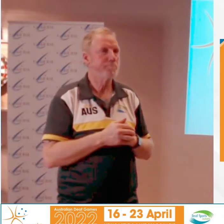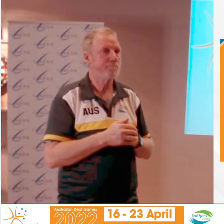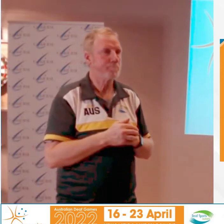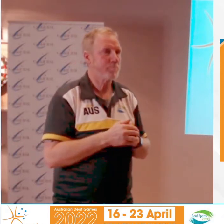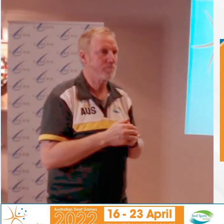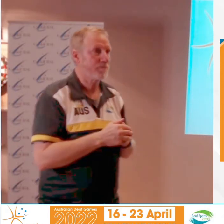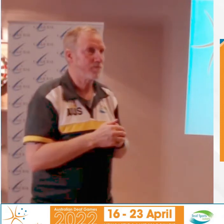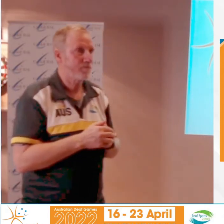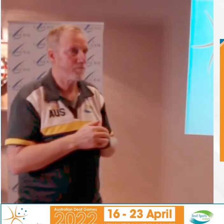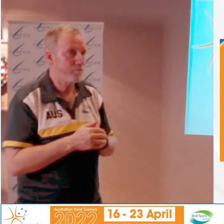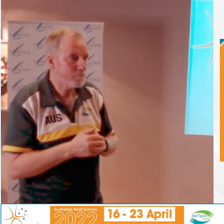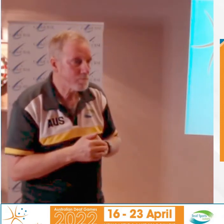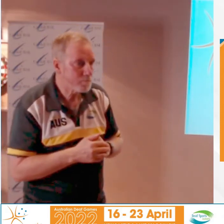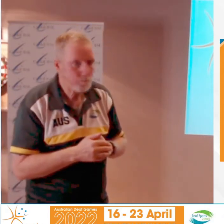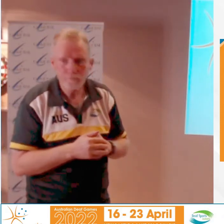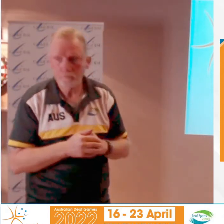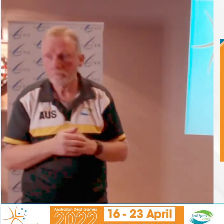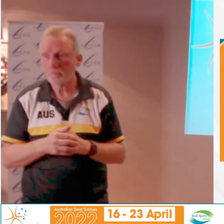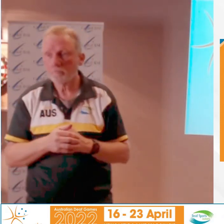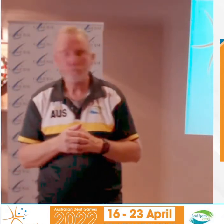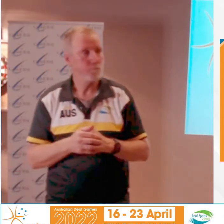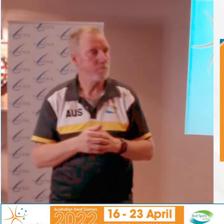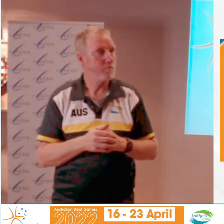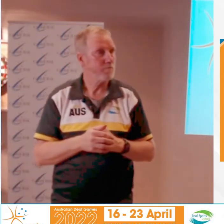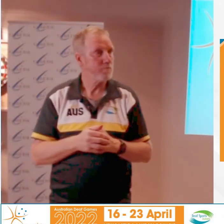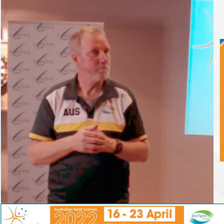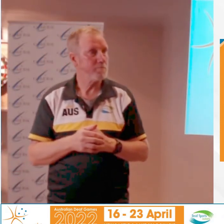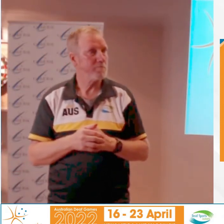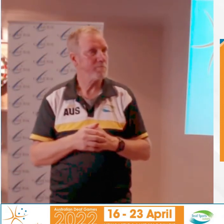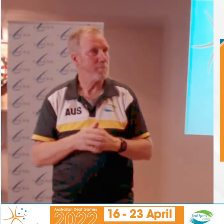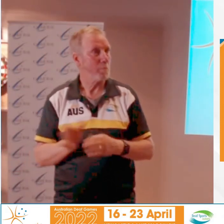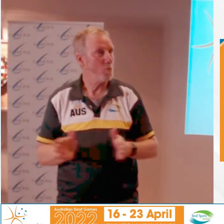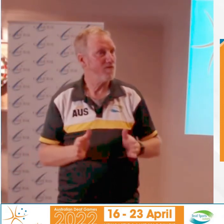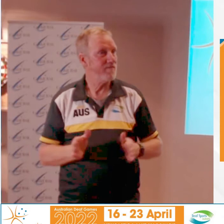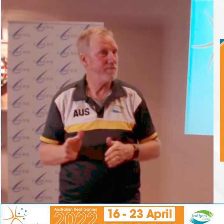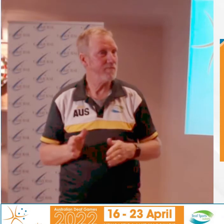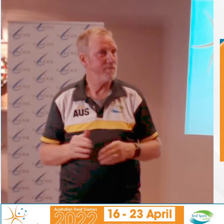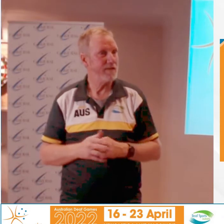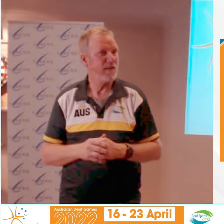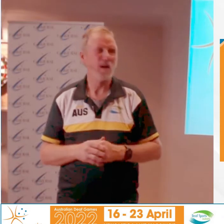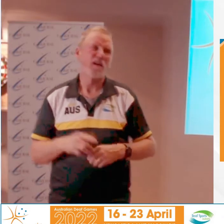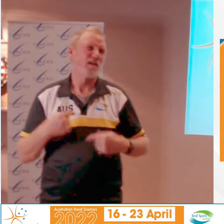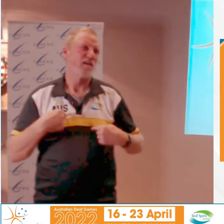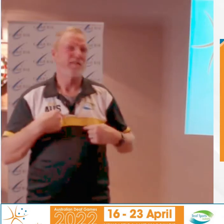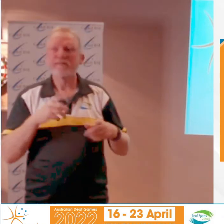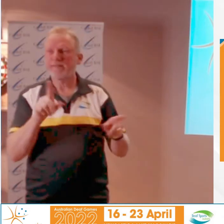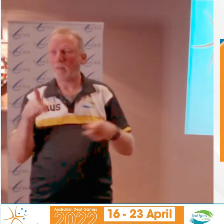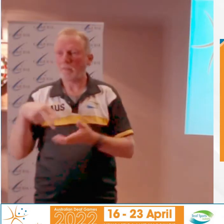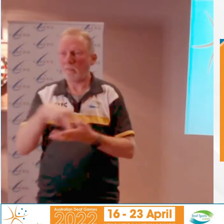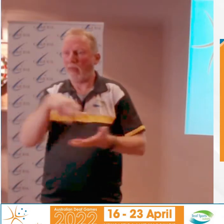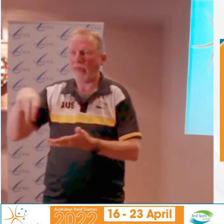the sports coordinators a chance to be able to coordinate all the sports together together just